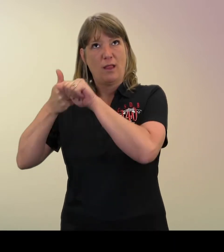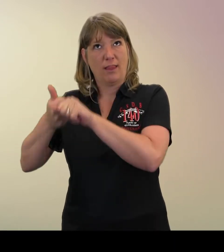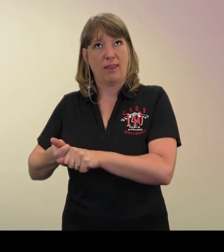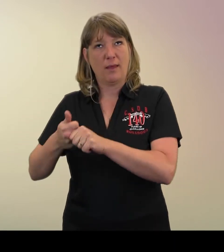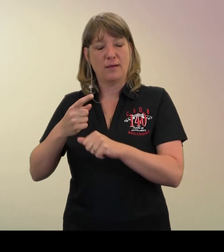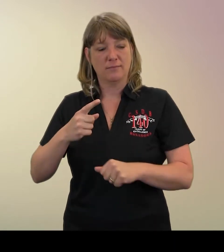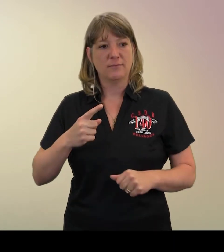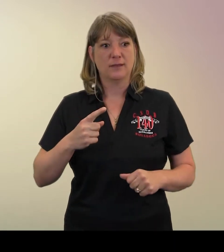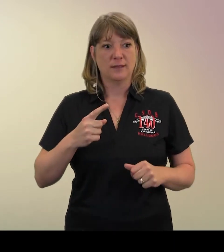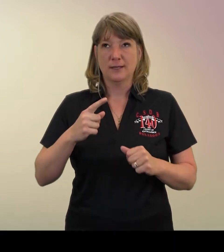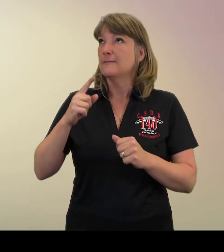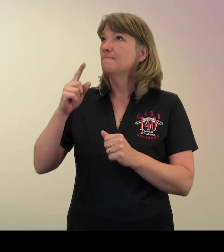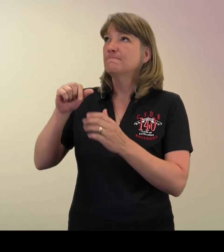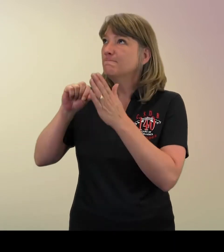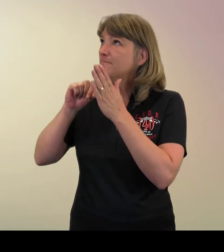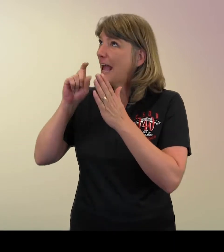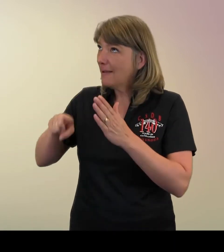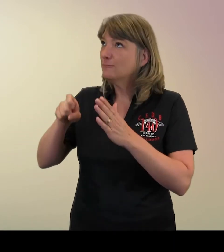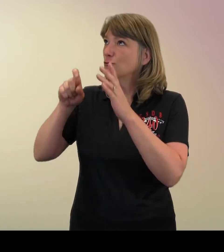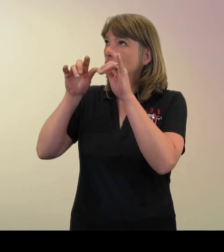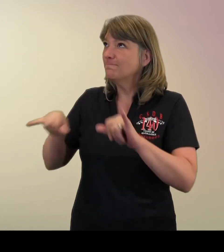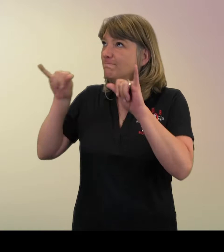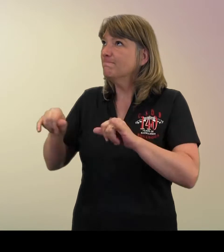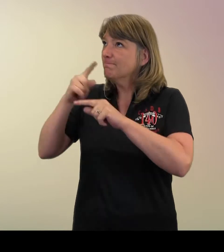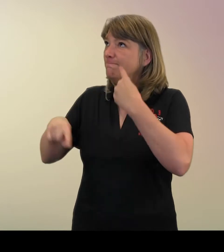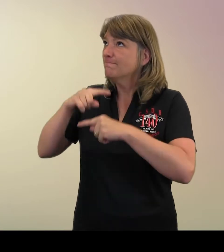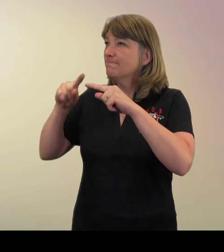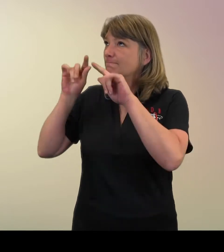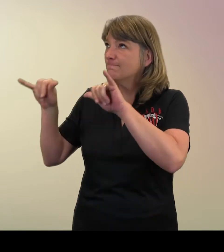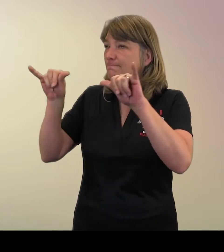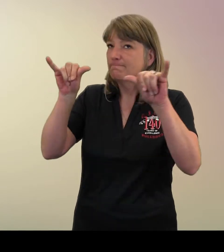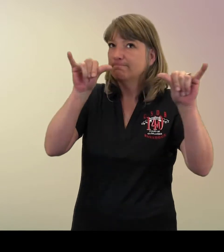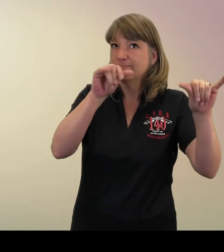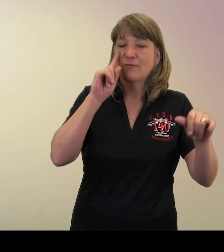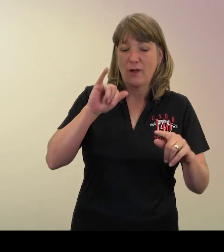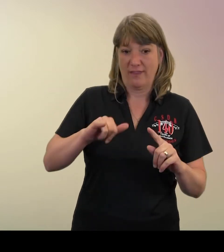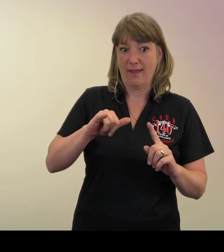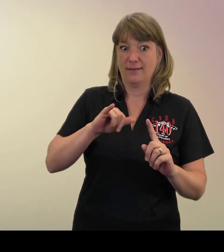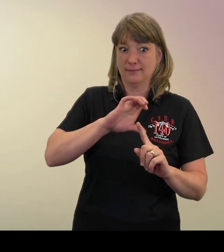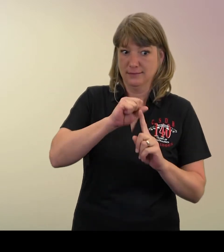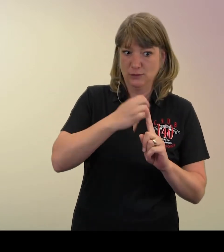a verbal ritual, something that the child insists that you sign or say, always the same way, every time